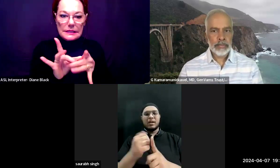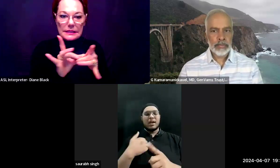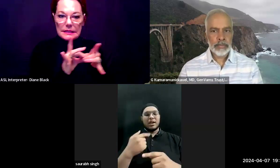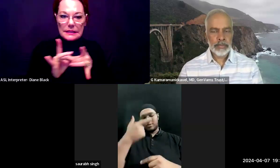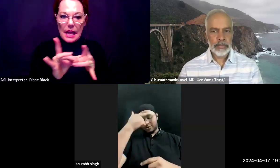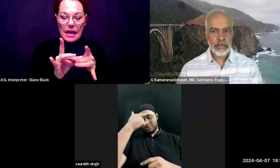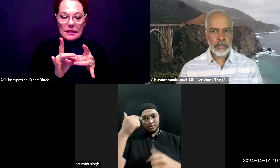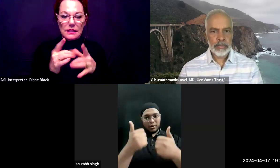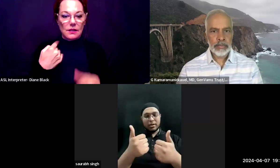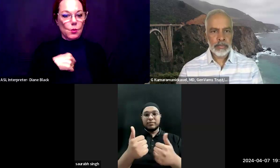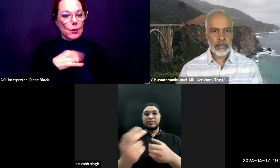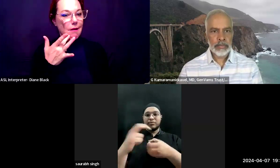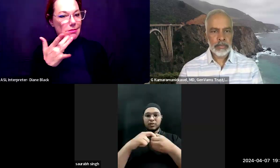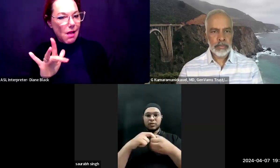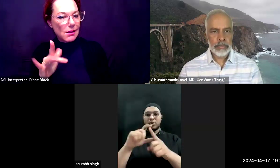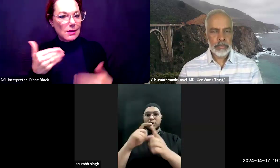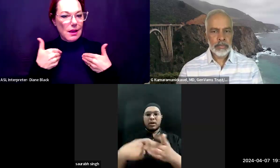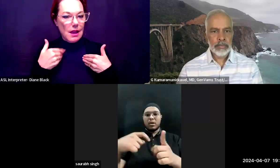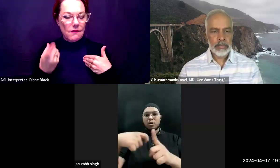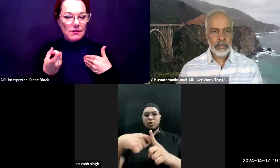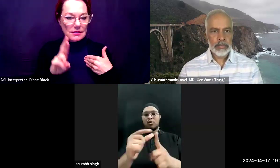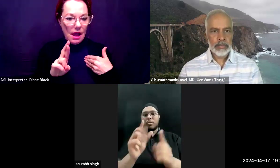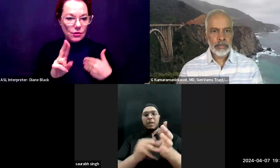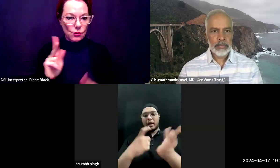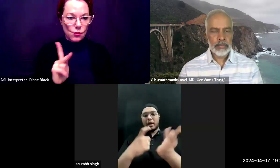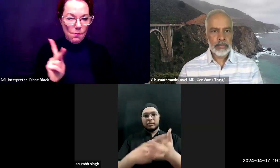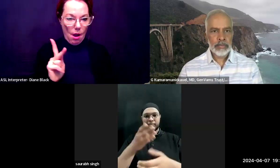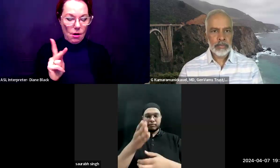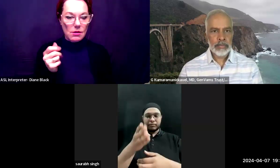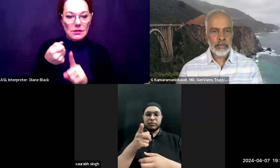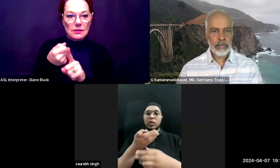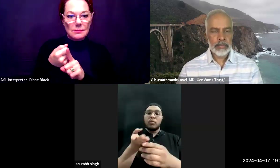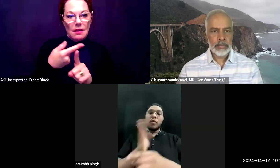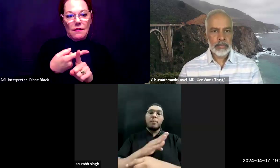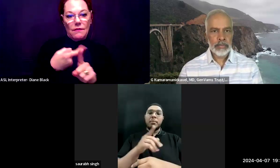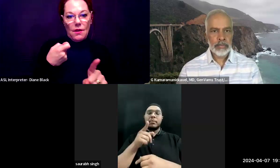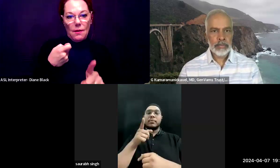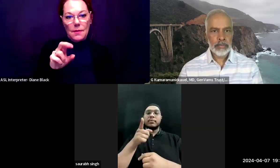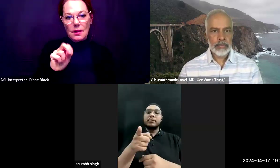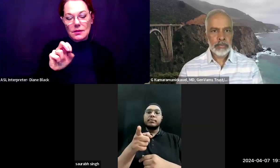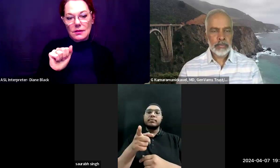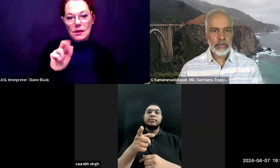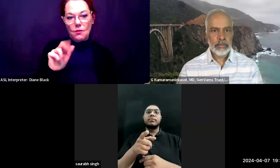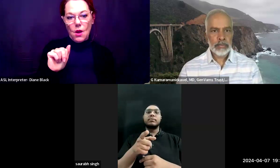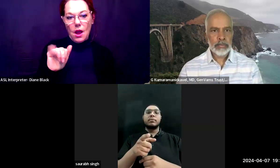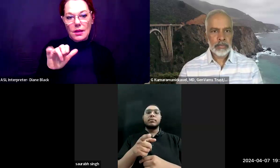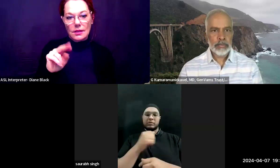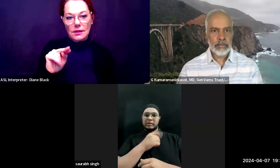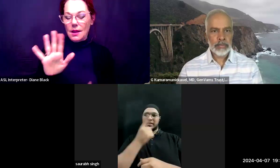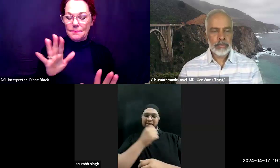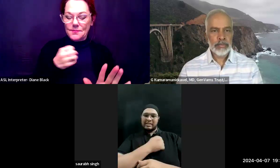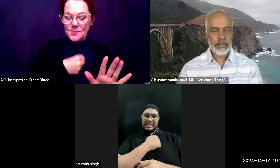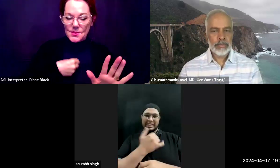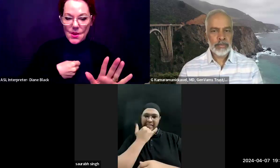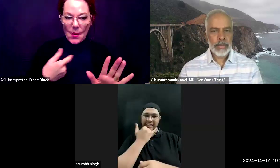have Dr Kumar here. He is from the Narayan [Narayana Nethralaya]. I'm sorry I am not, I cannot pronounce